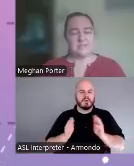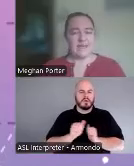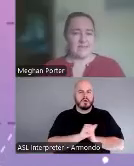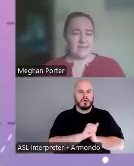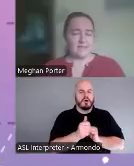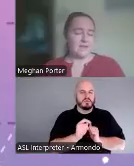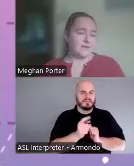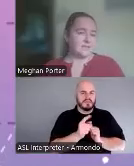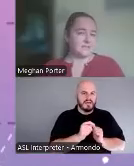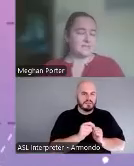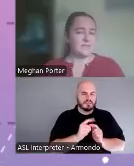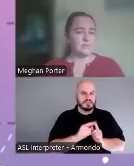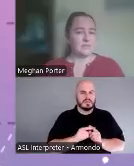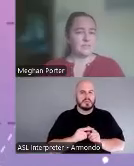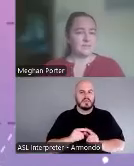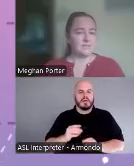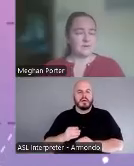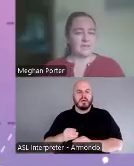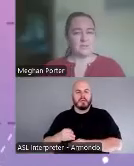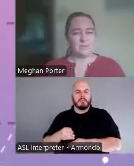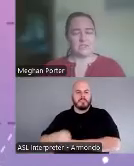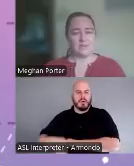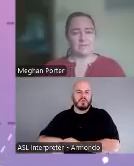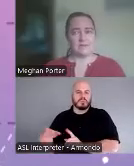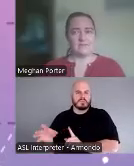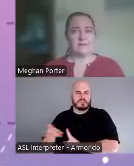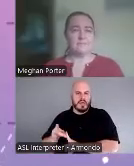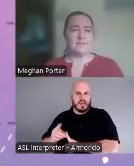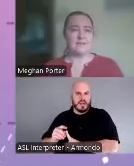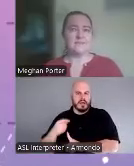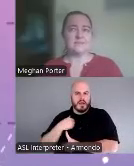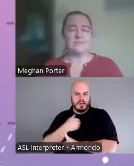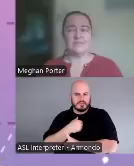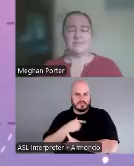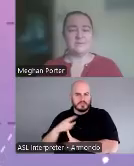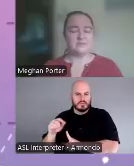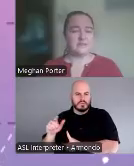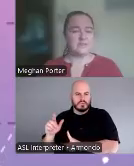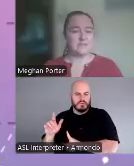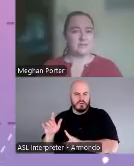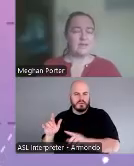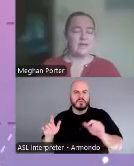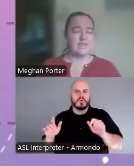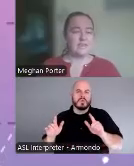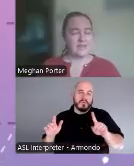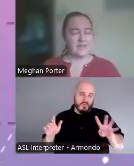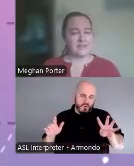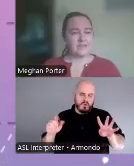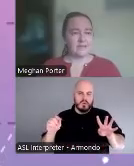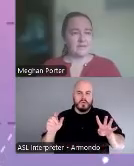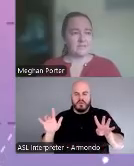tagging us in 2024 and 2025. Because this was really the thing that kicked off